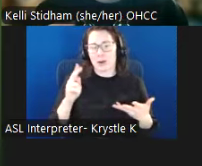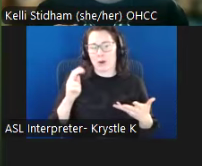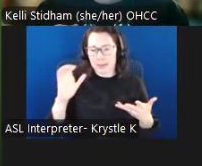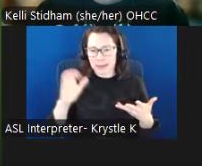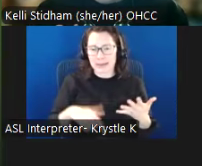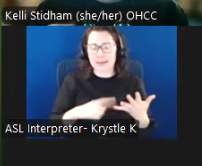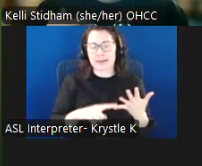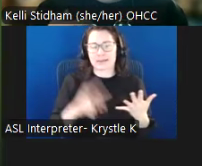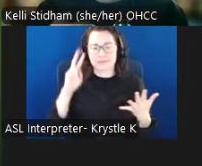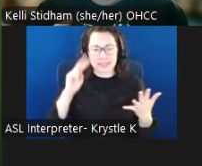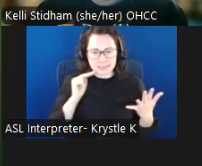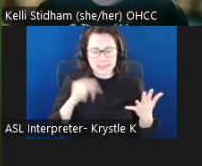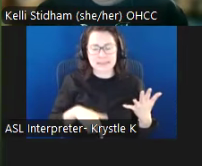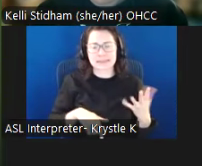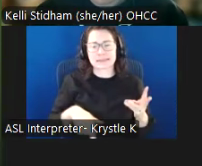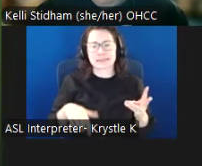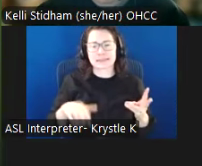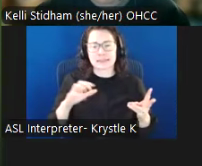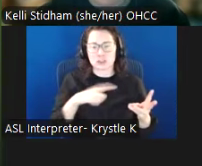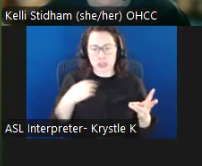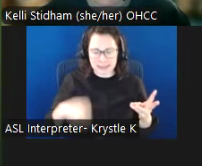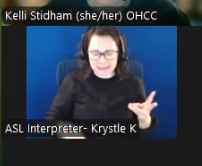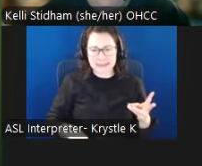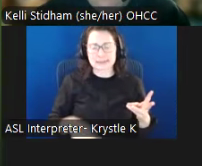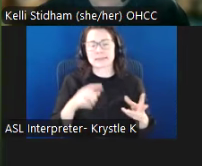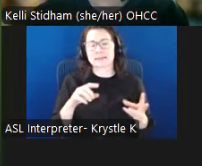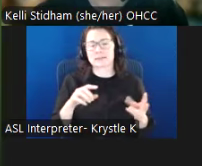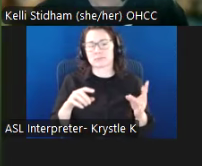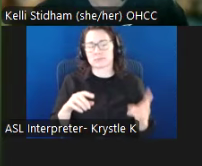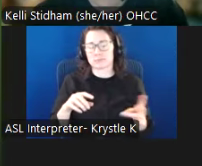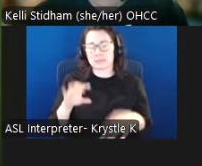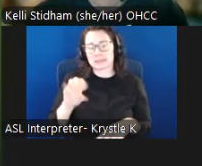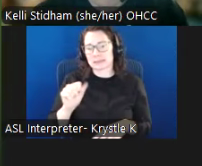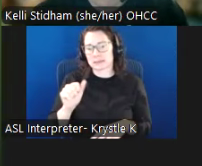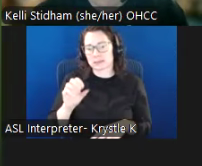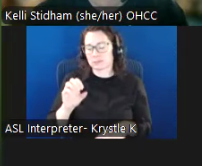Vietnamese, Chinese, and Somali.